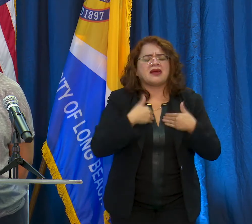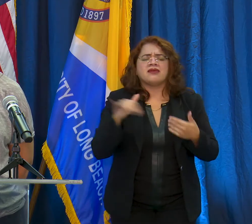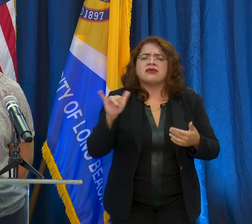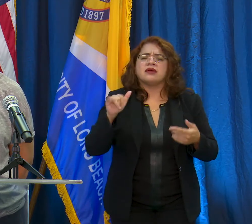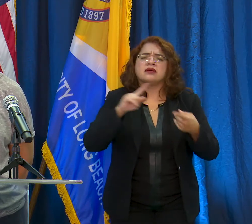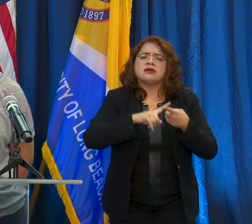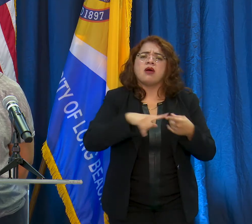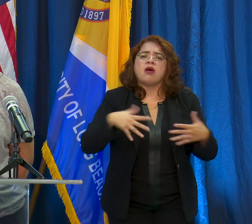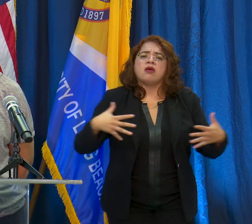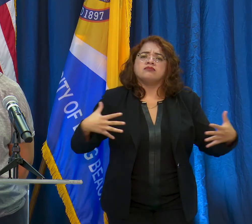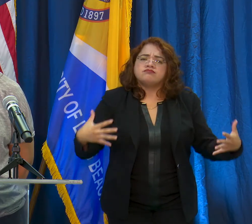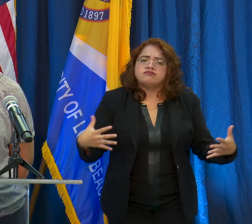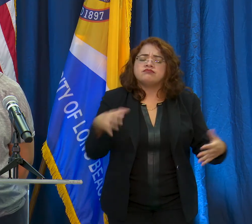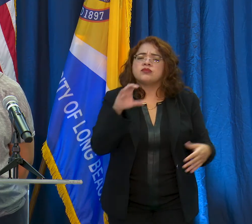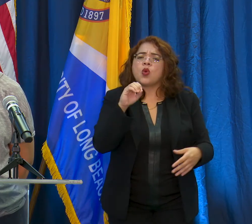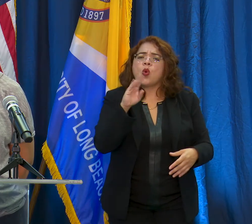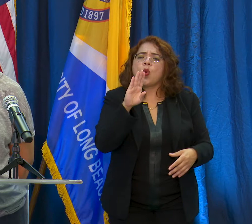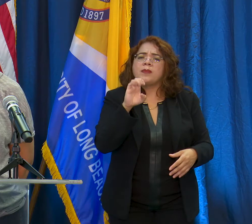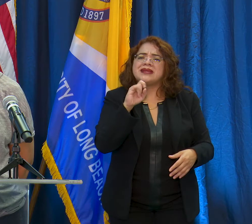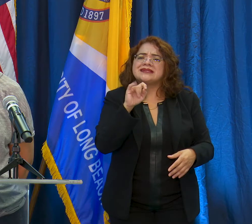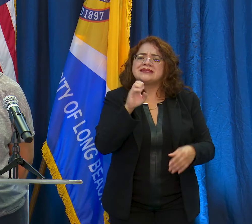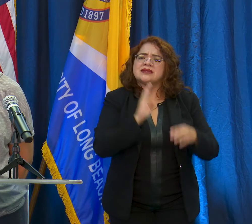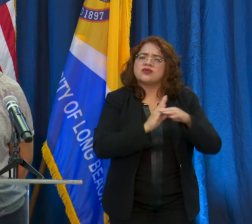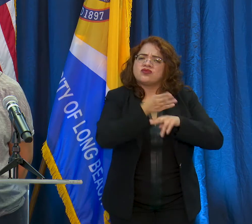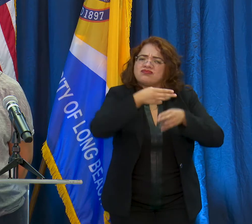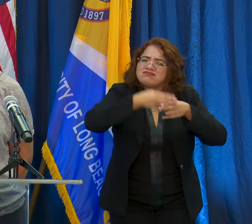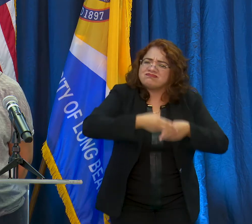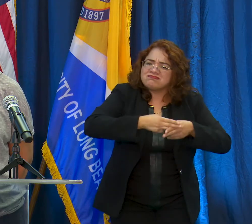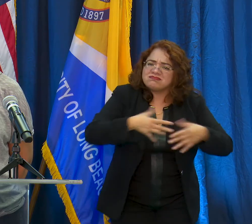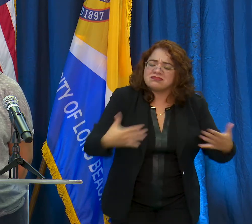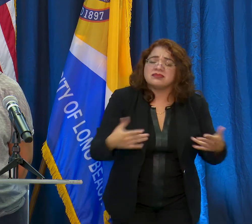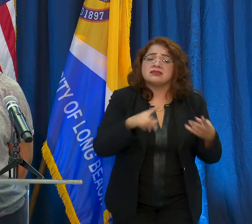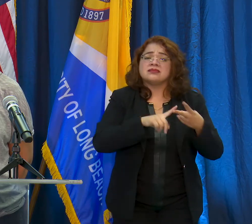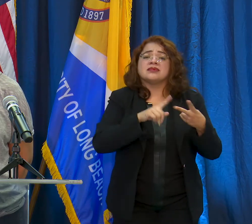obesity and diabetes. With more cases,